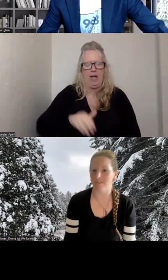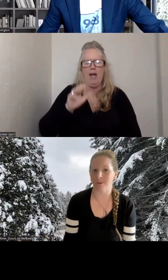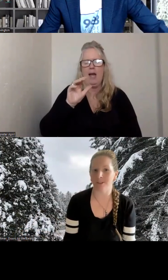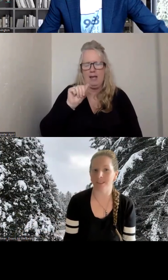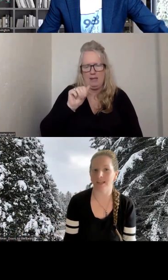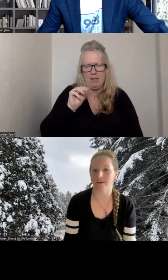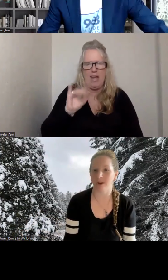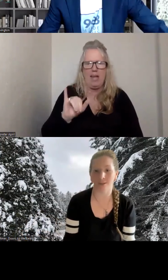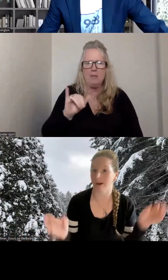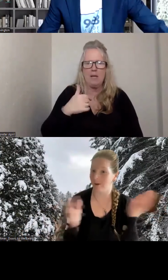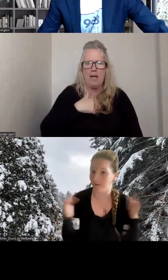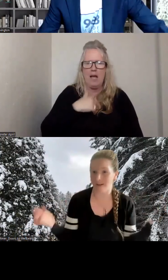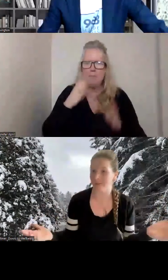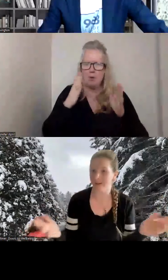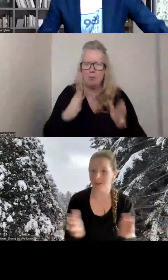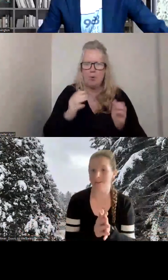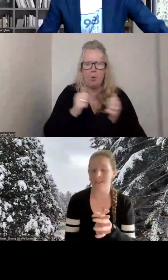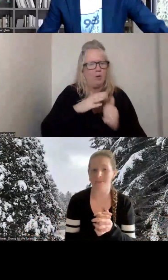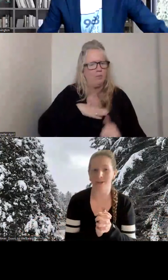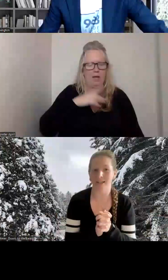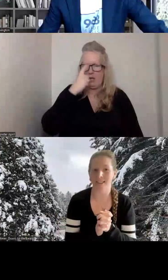I AM AMEY. I AM A PERSON WITH MY OWN MENTAL HEALTH EXPERIENCE